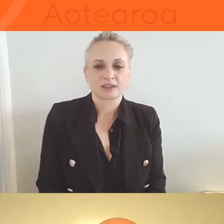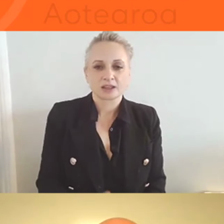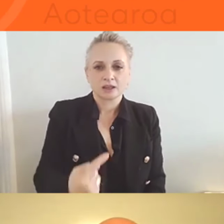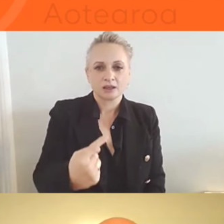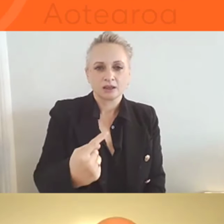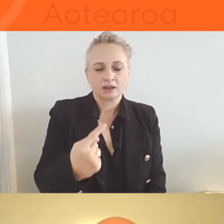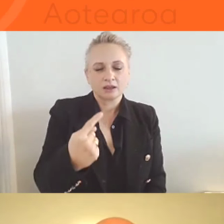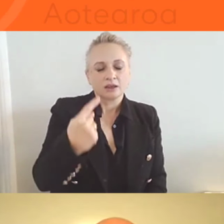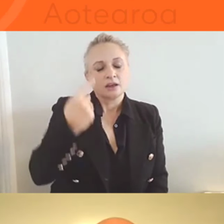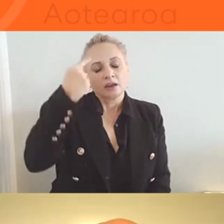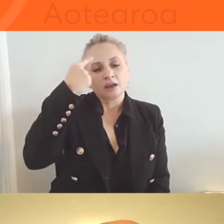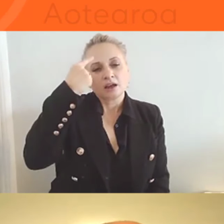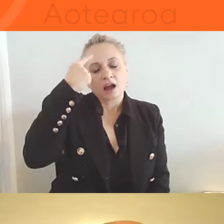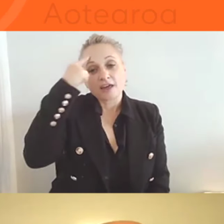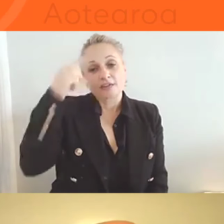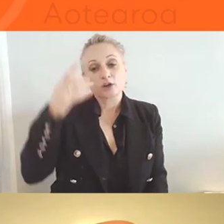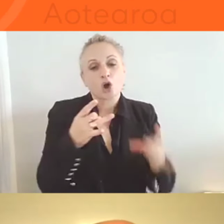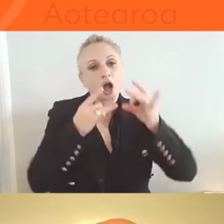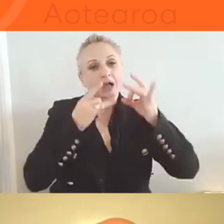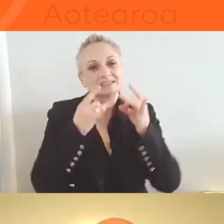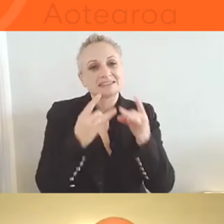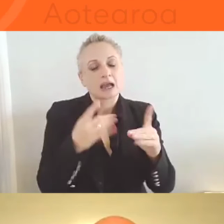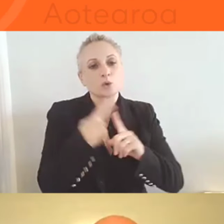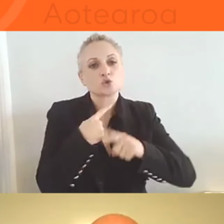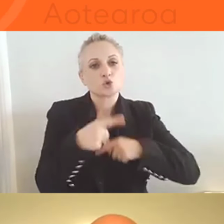that from a Community Housing perspective, I said we've got about 80 members